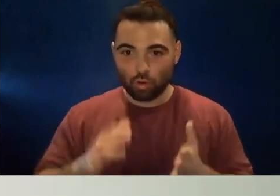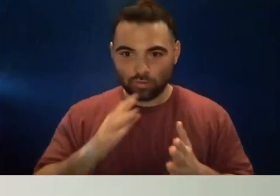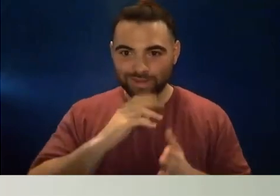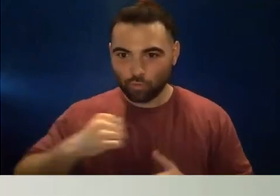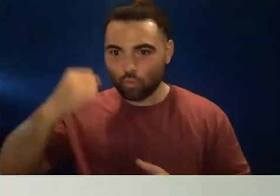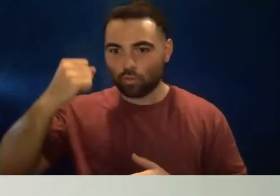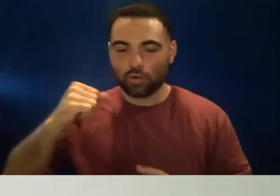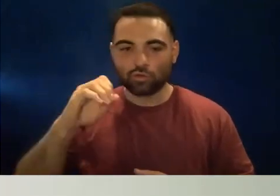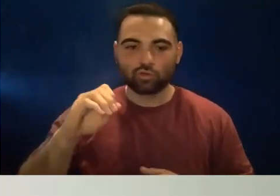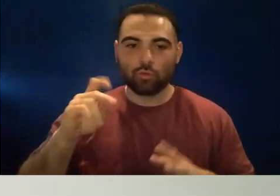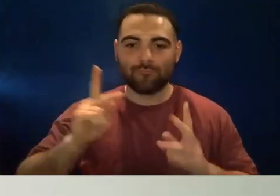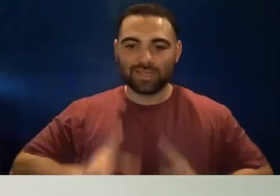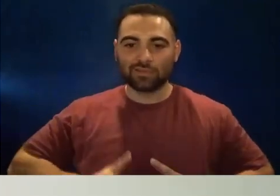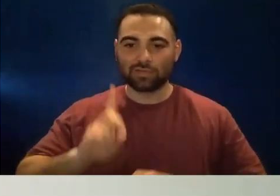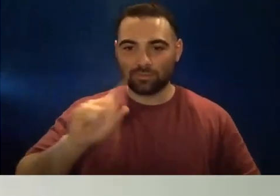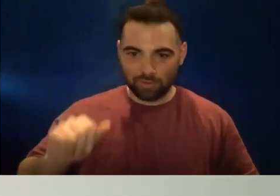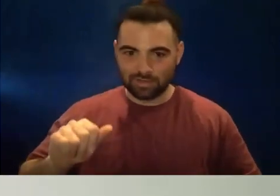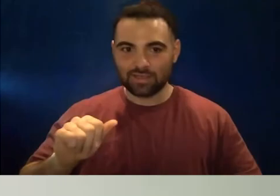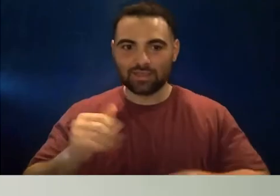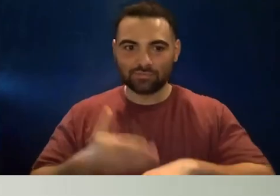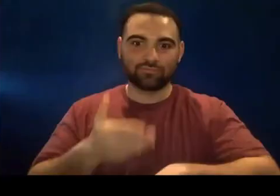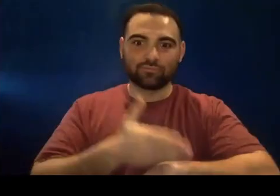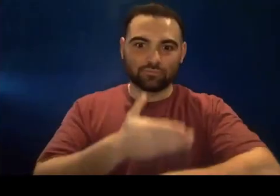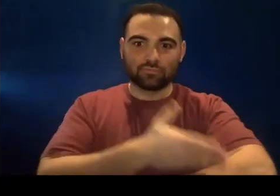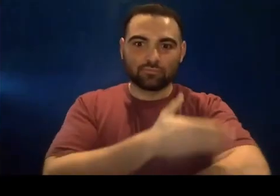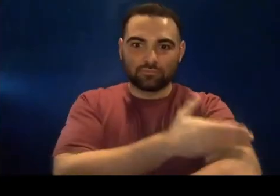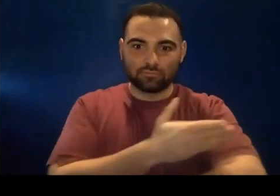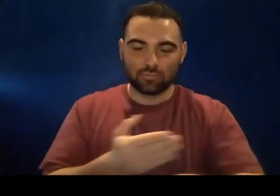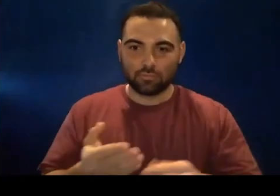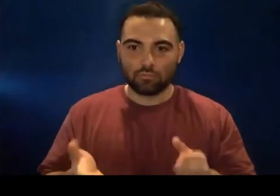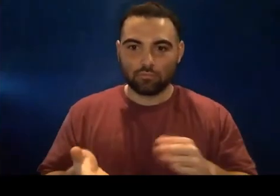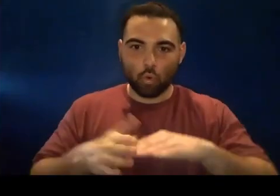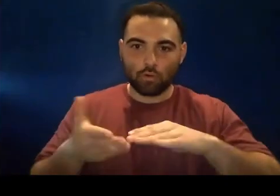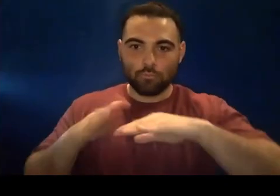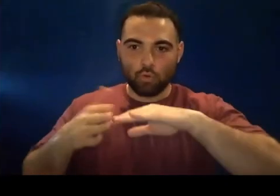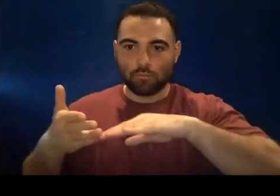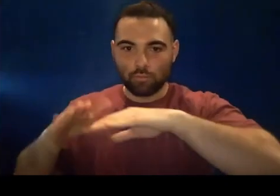of physical disability just increases a lot after age 65,